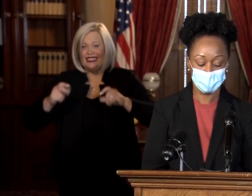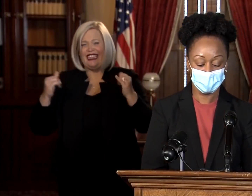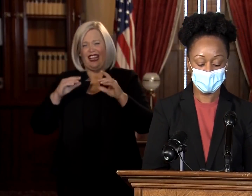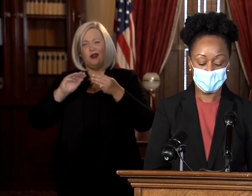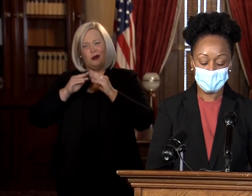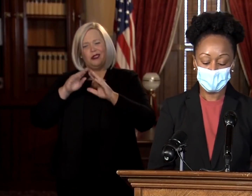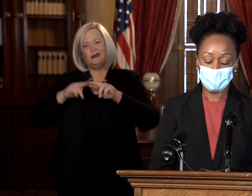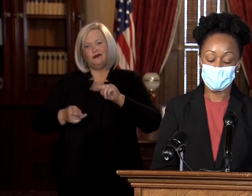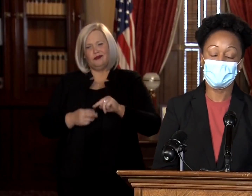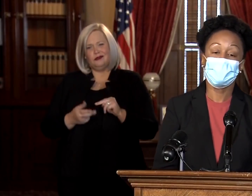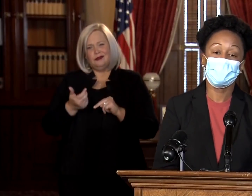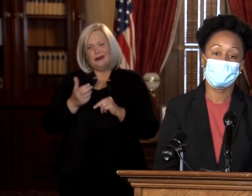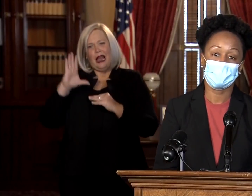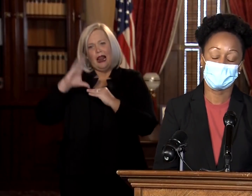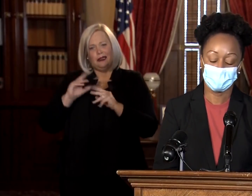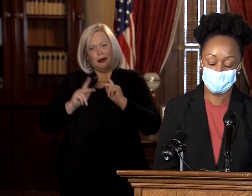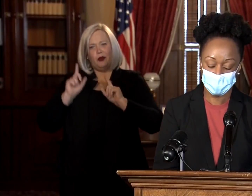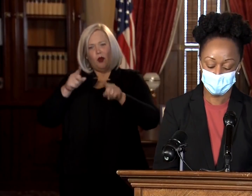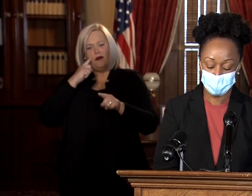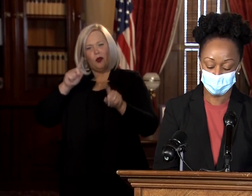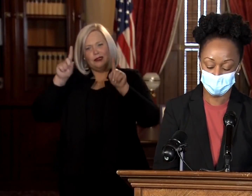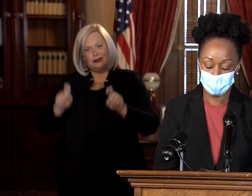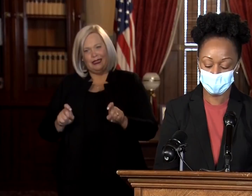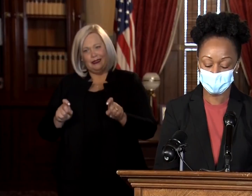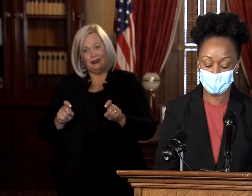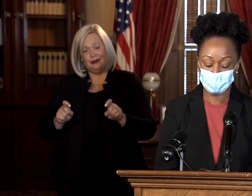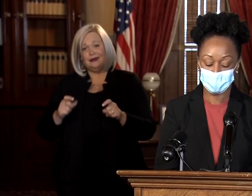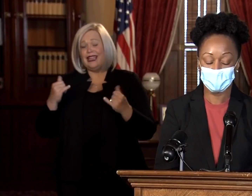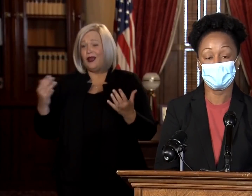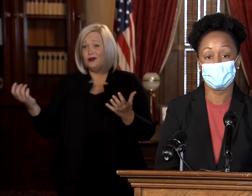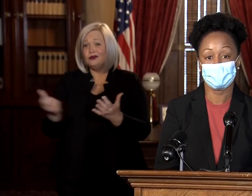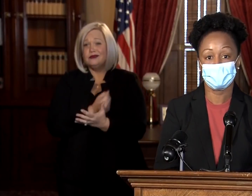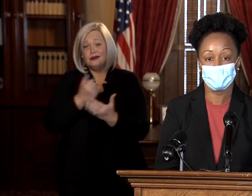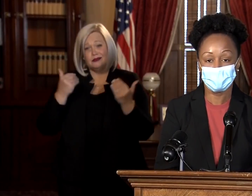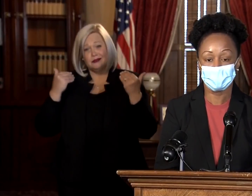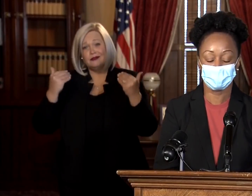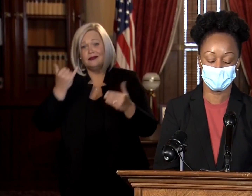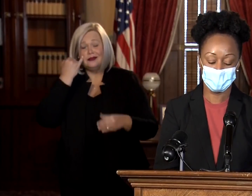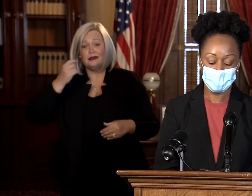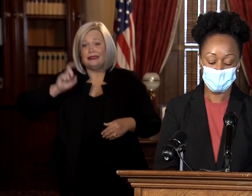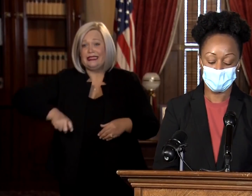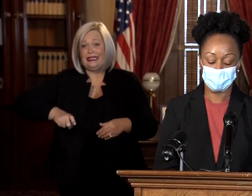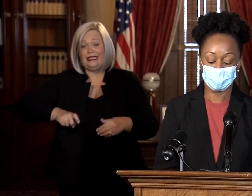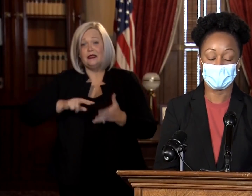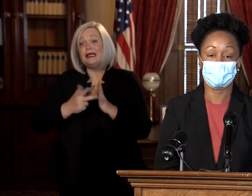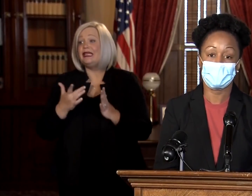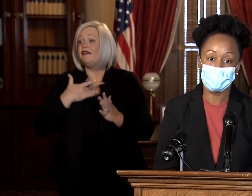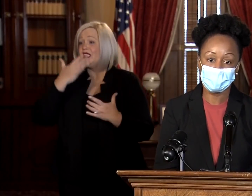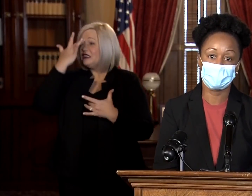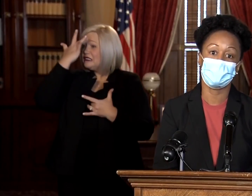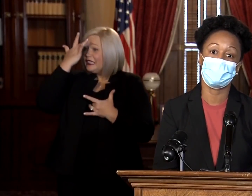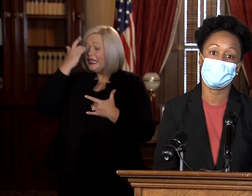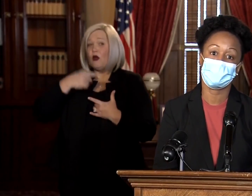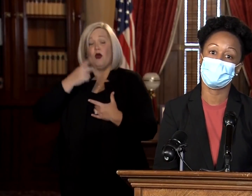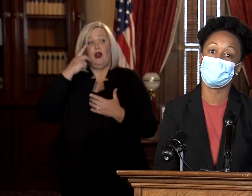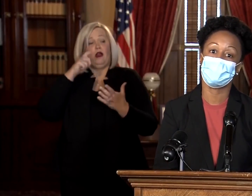it has been in recent months at 37,307 tests on average in the 37,307 tests on average in the past week. past week. If you need a test, you should If you need a test, you should get one. get one. This means that if you have